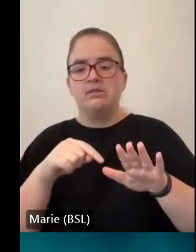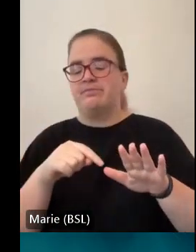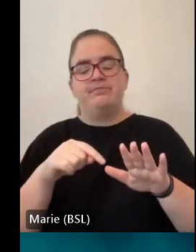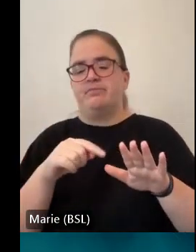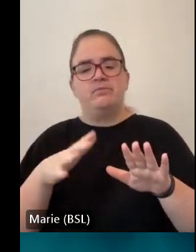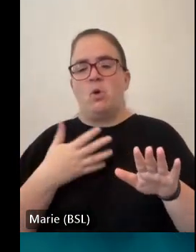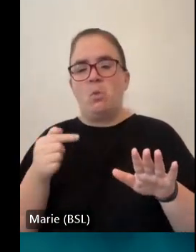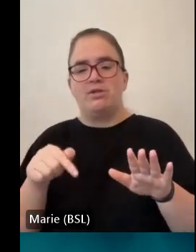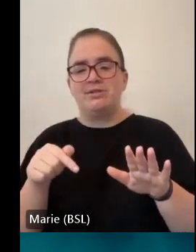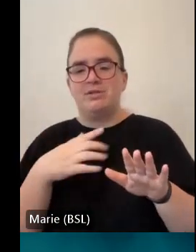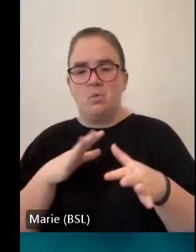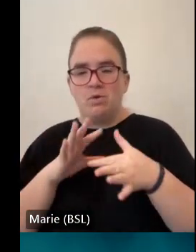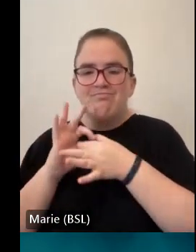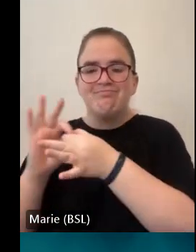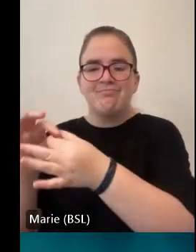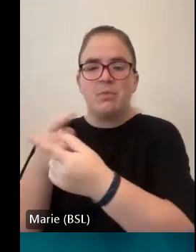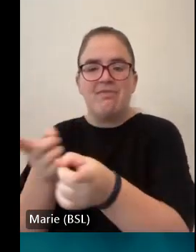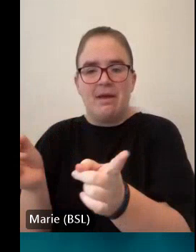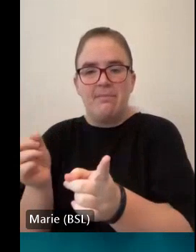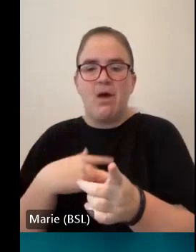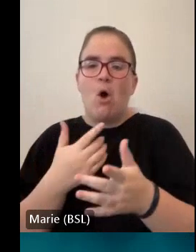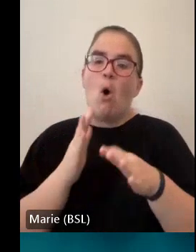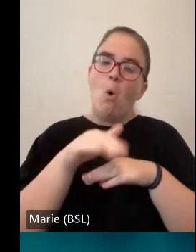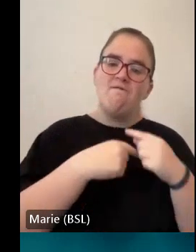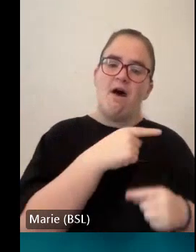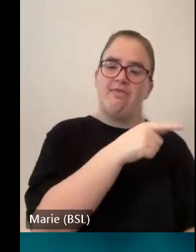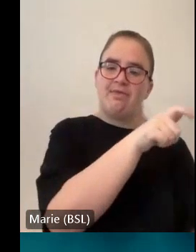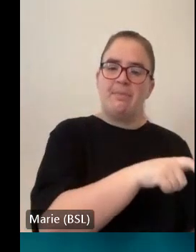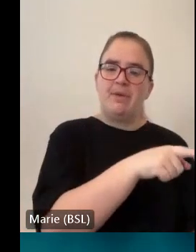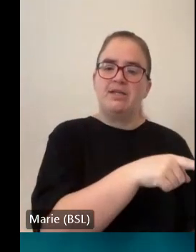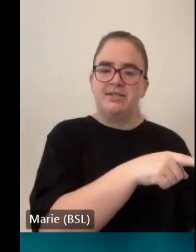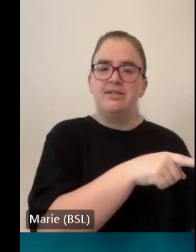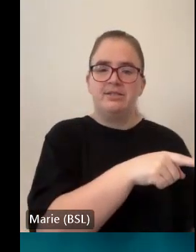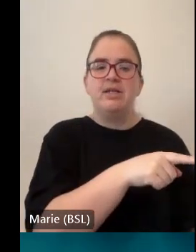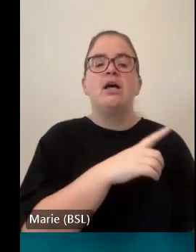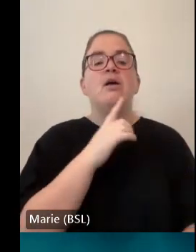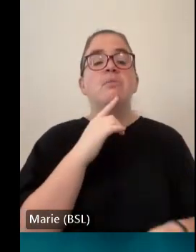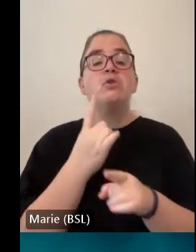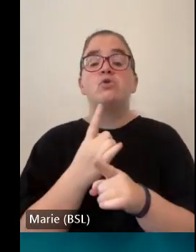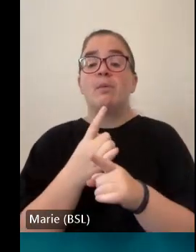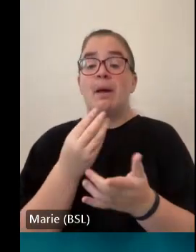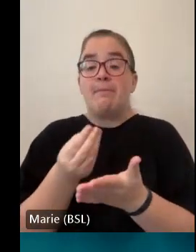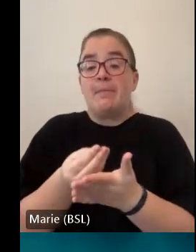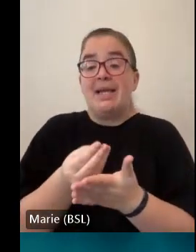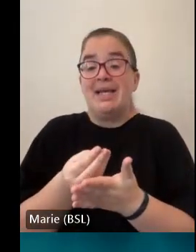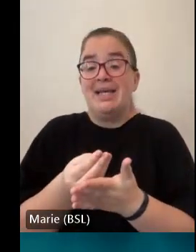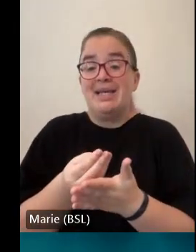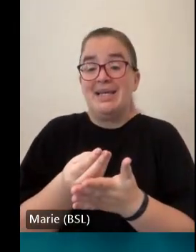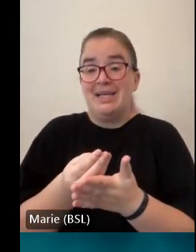Especially when you're talking about money and it's one thing that we often see victims discuss at the, you know, one